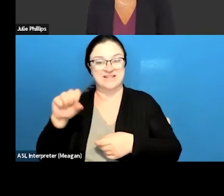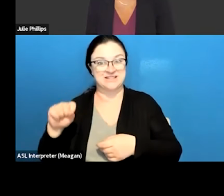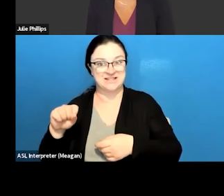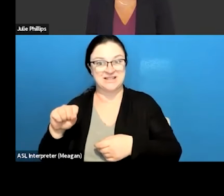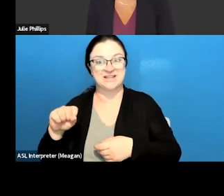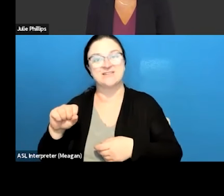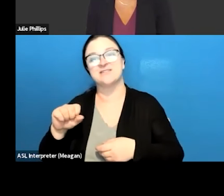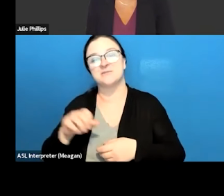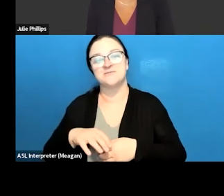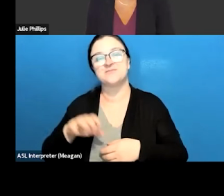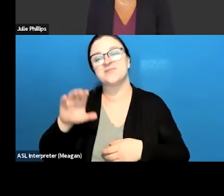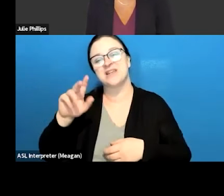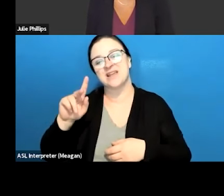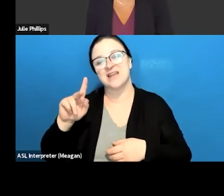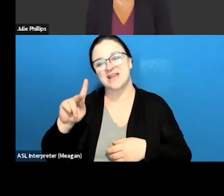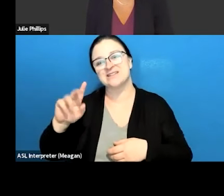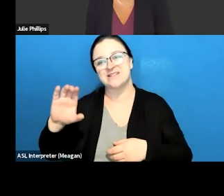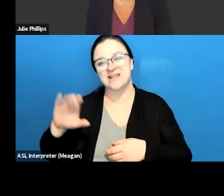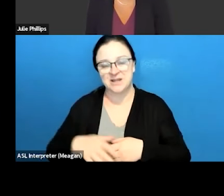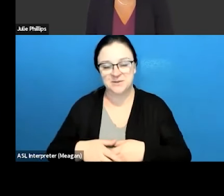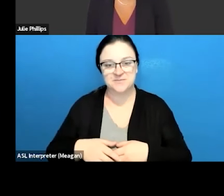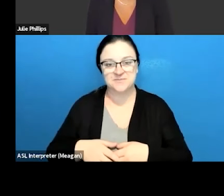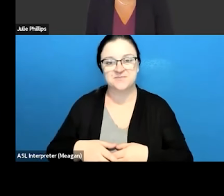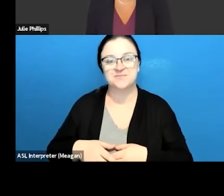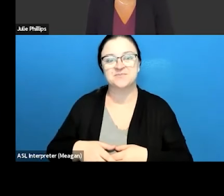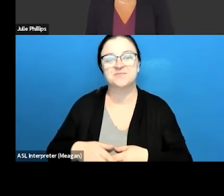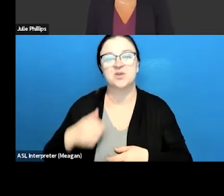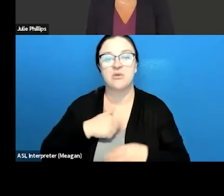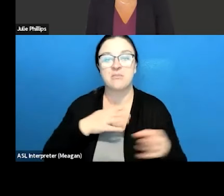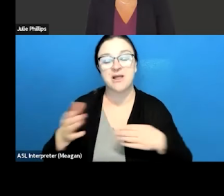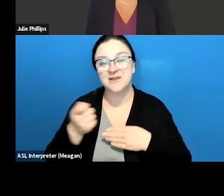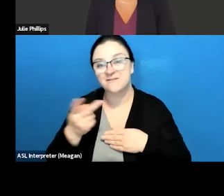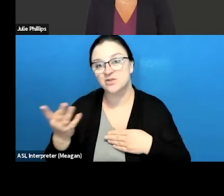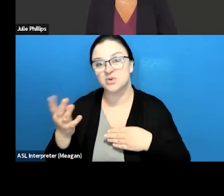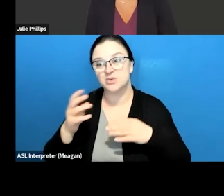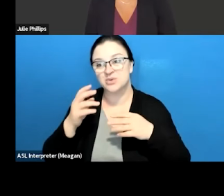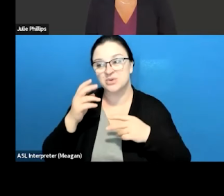We're planning a couple of site visits. And in addition, just really trying to bring